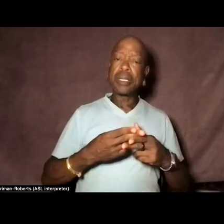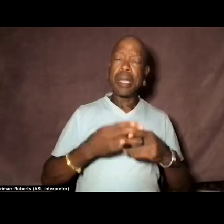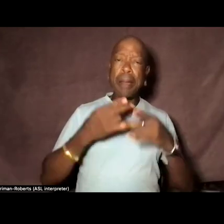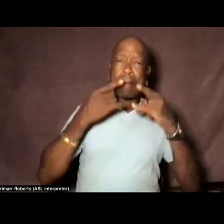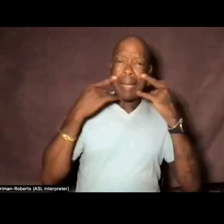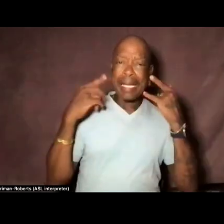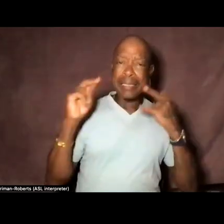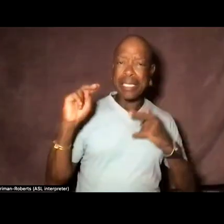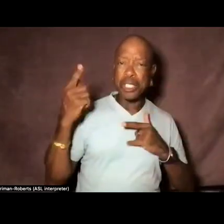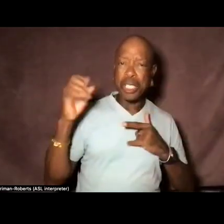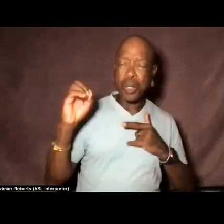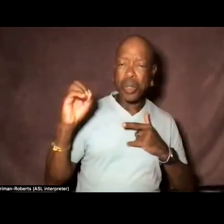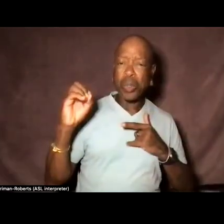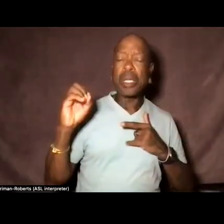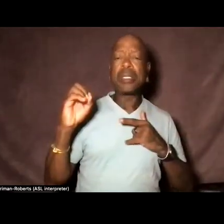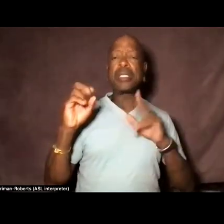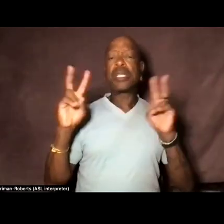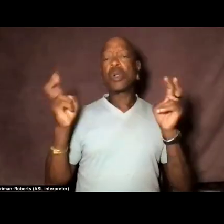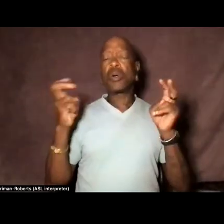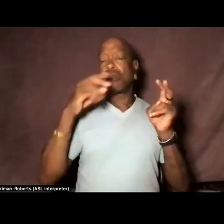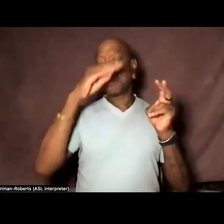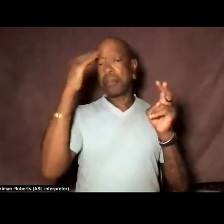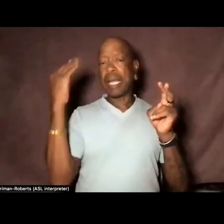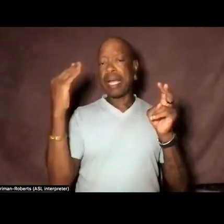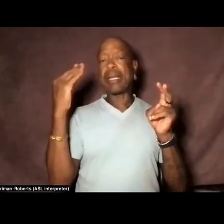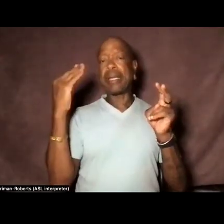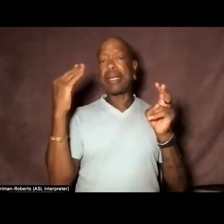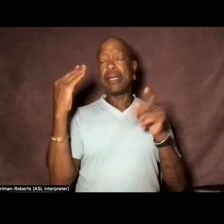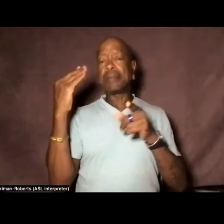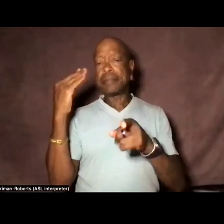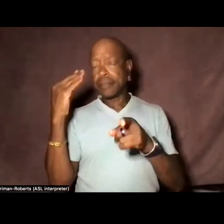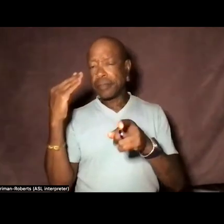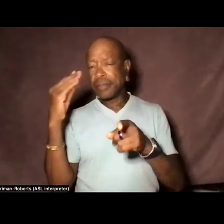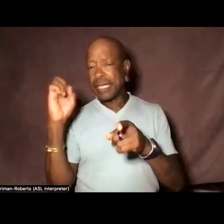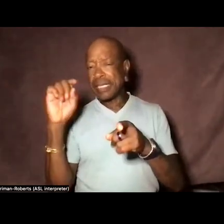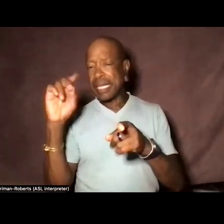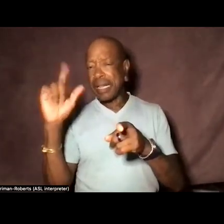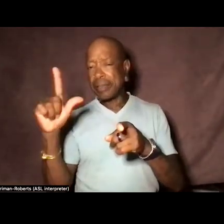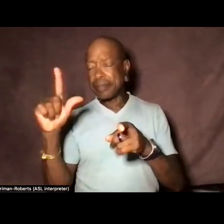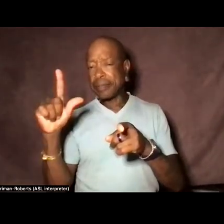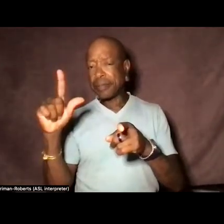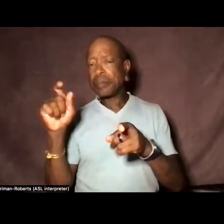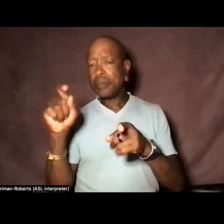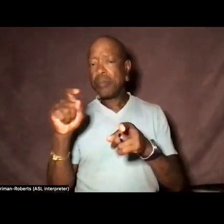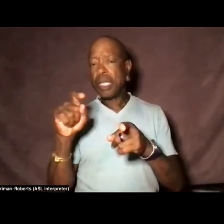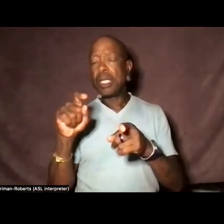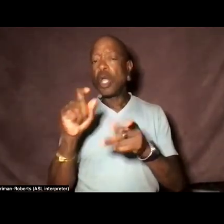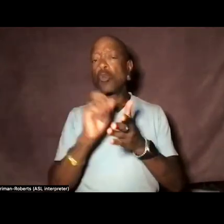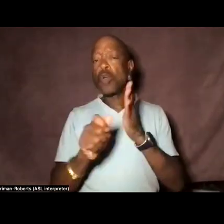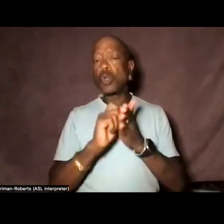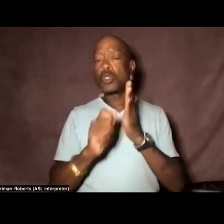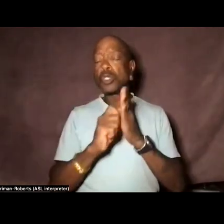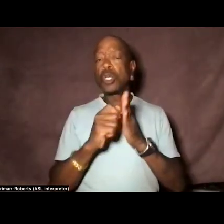black abolitionist Estelle Ellison uh who writes a who wrote a piece called Falling by the wayside